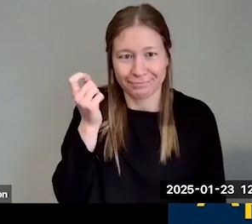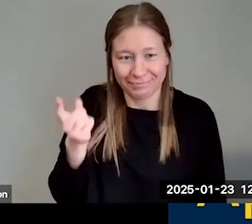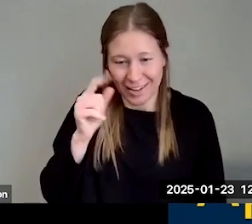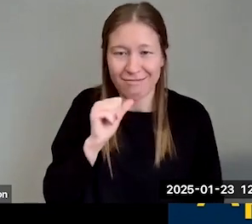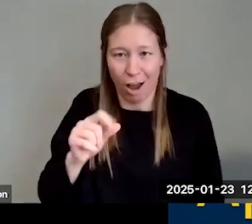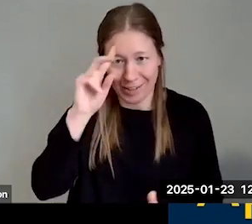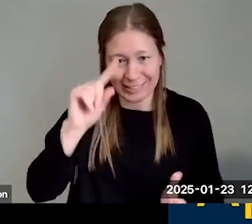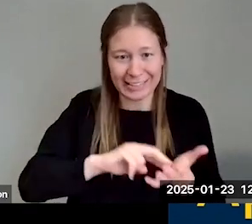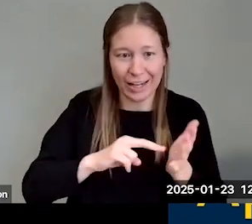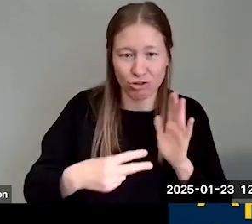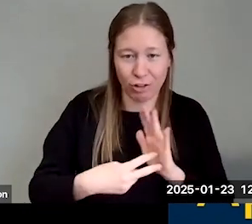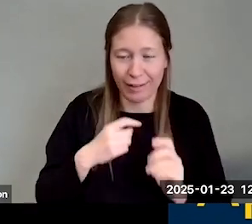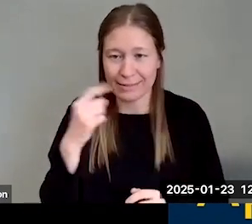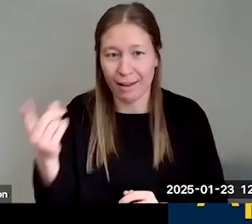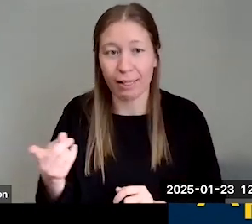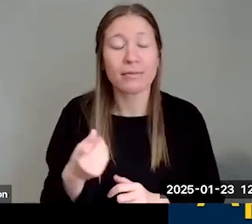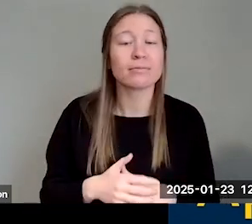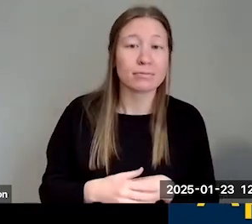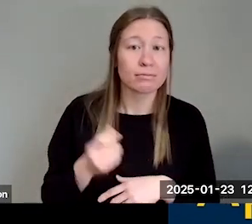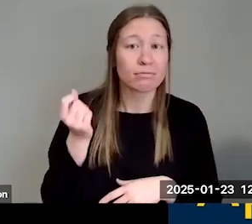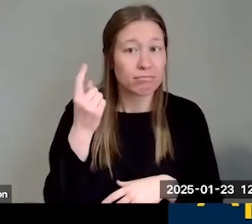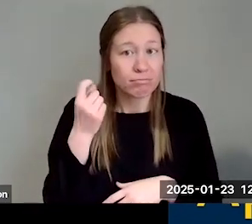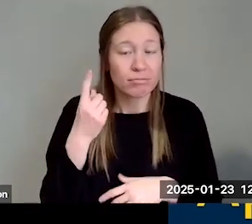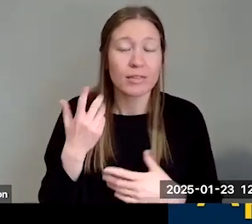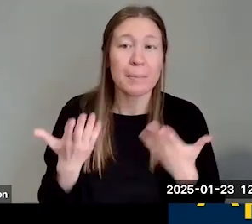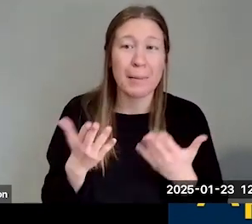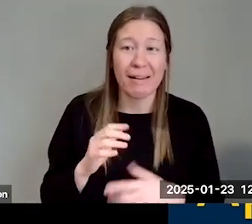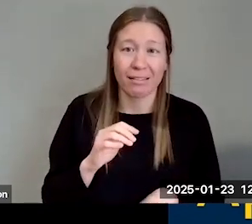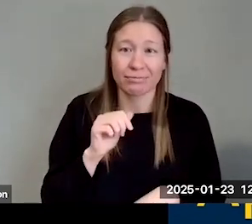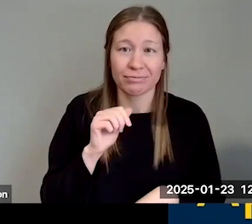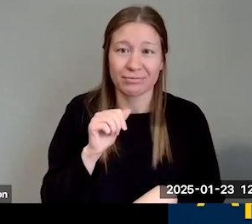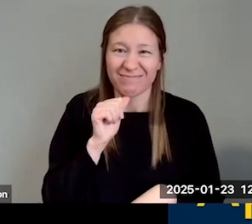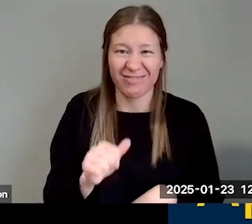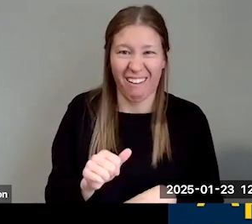may unintentionally disclose a disability, we wanna recognize that there are